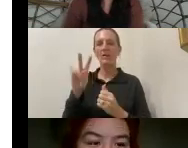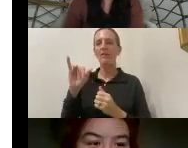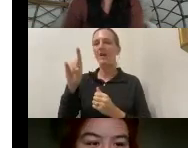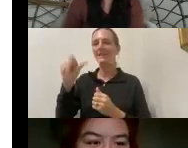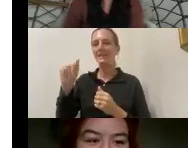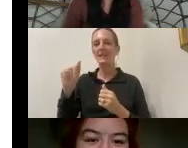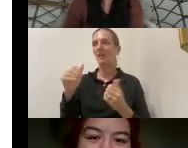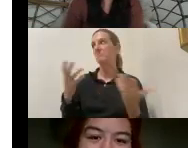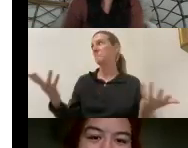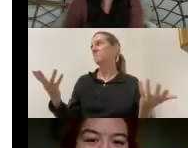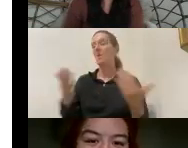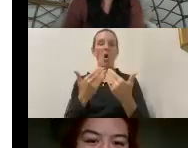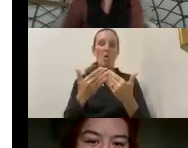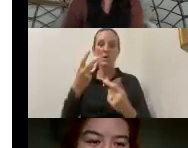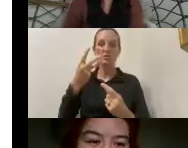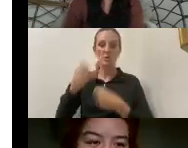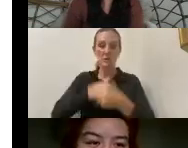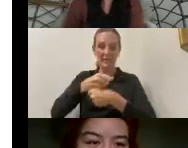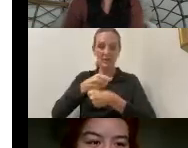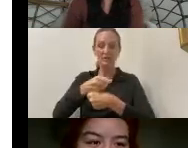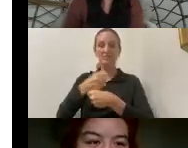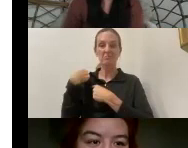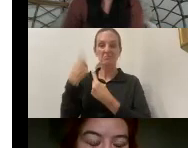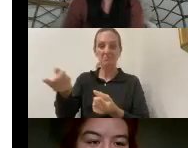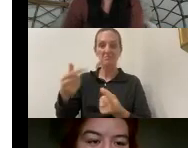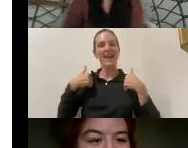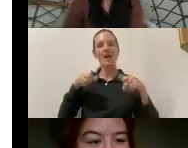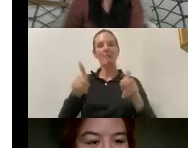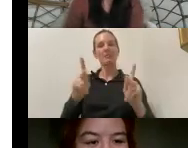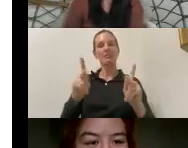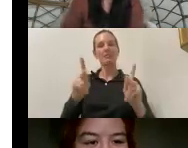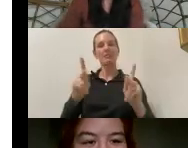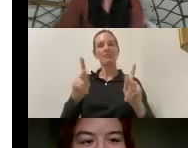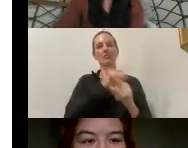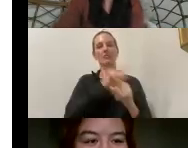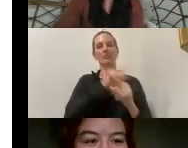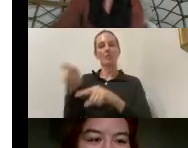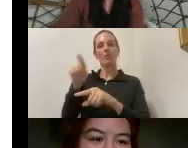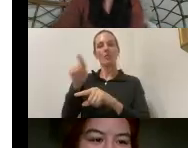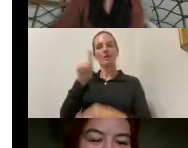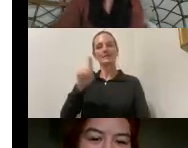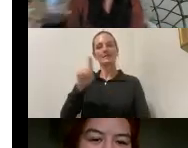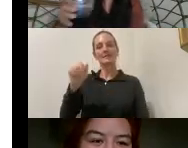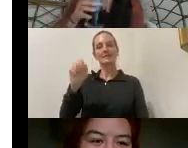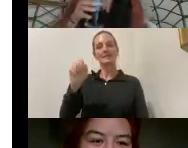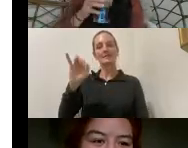I had the opportunity to go over to Zambia with one of their internships, and I was back